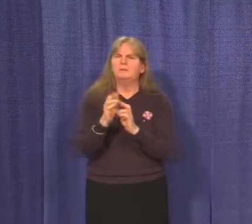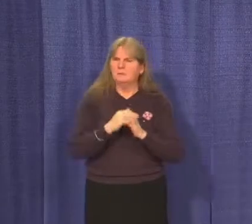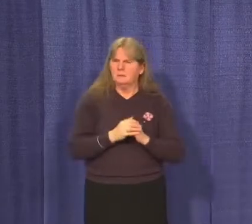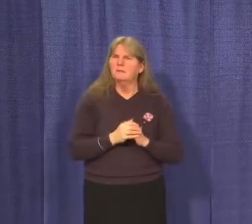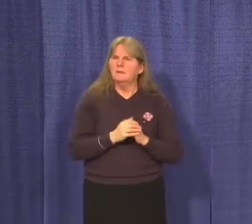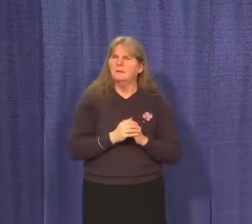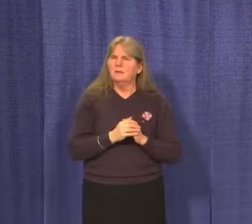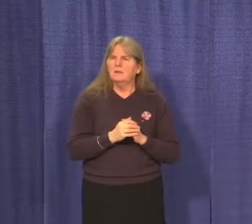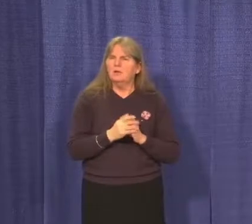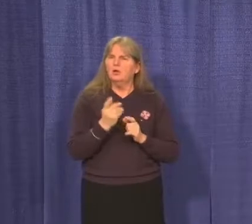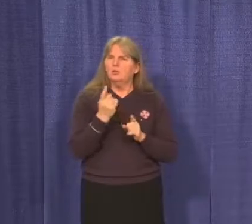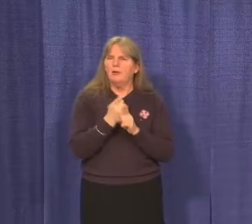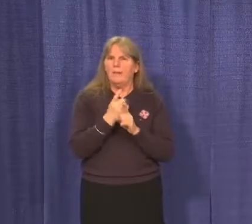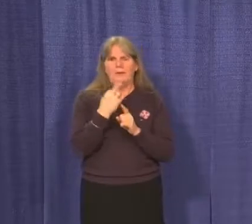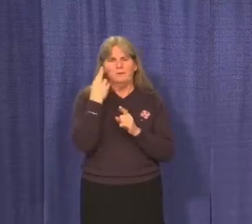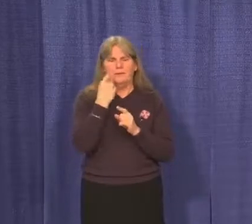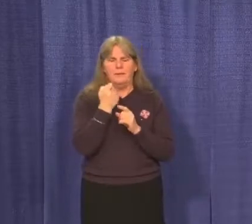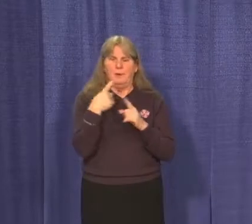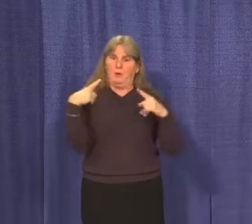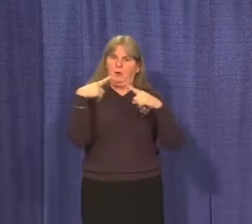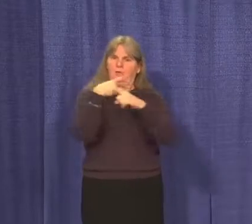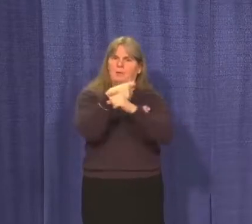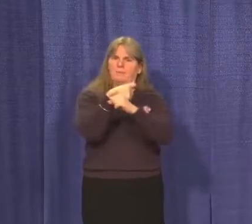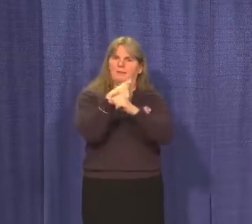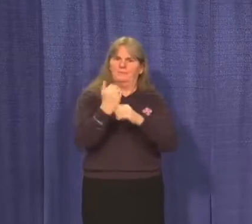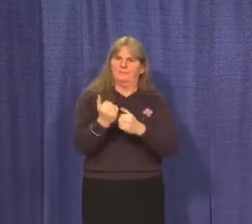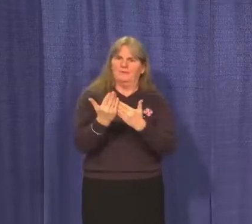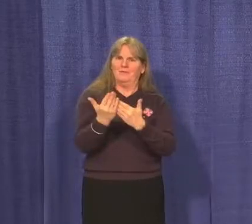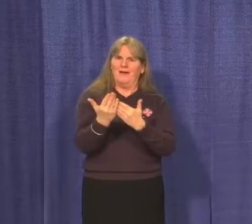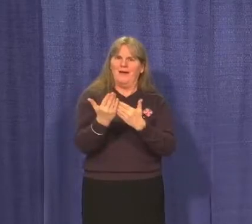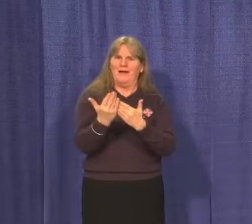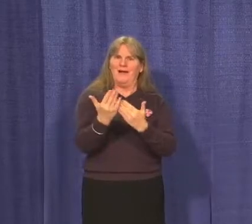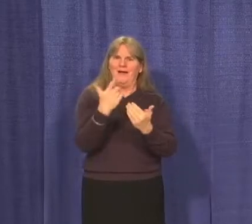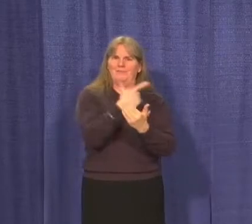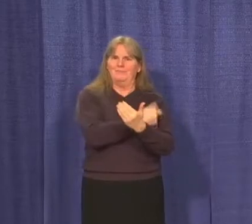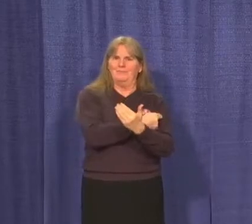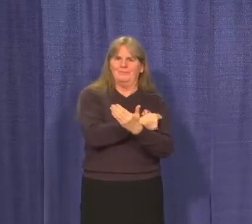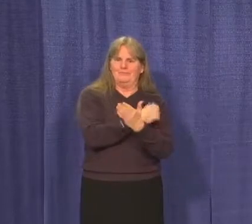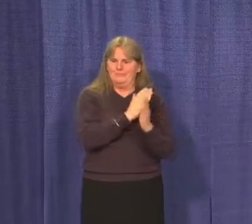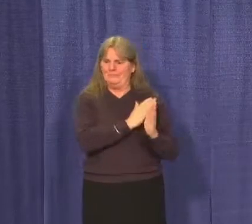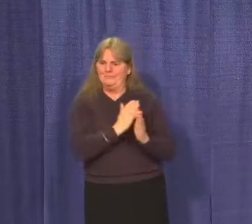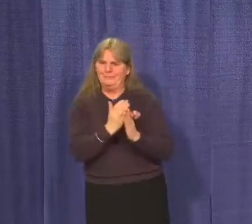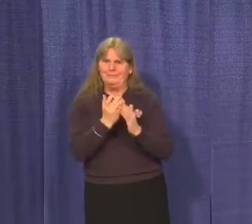And that speaks to sum up the complexity of planning a kind of